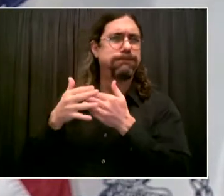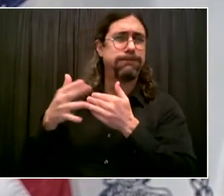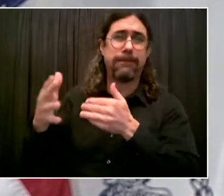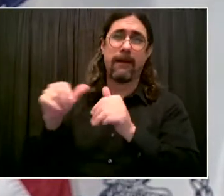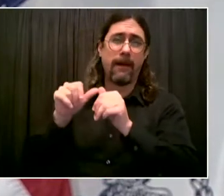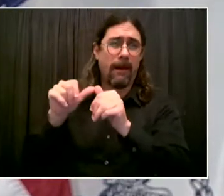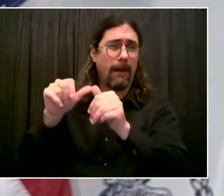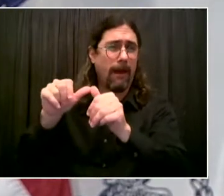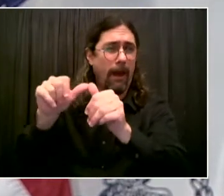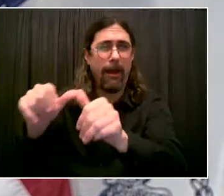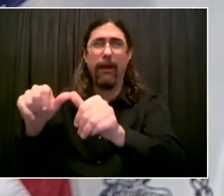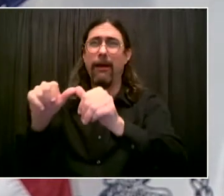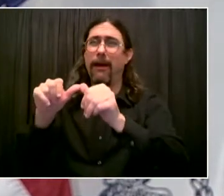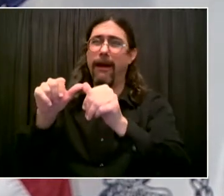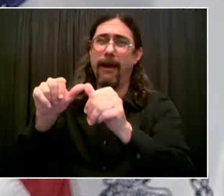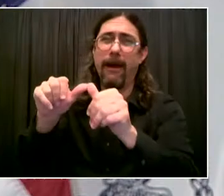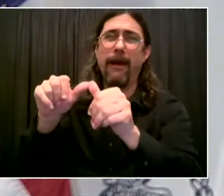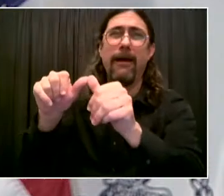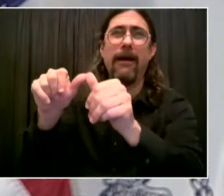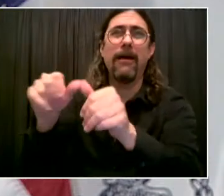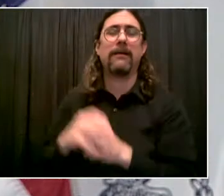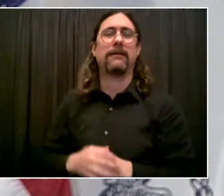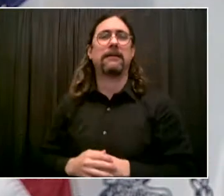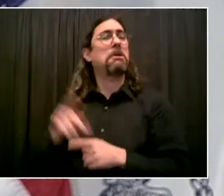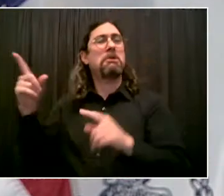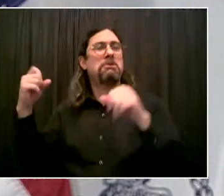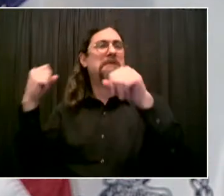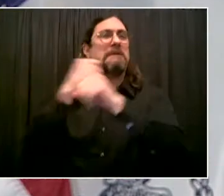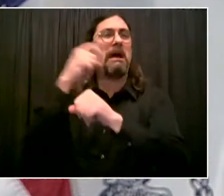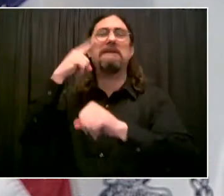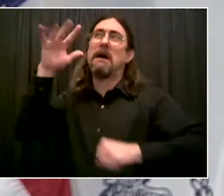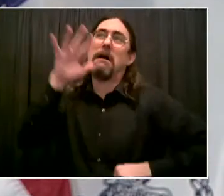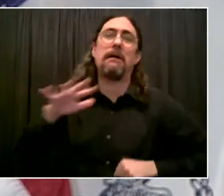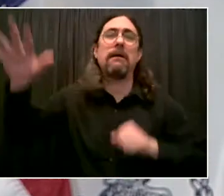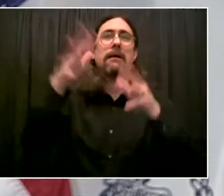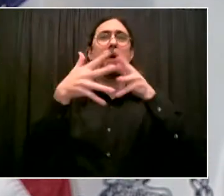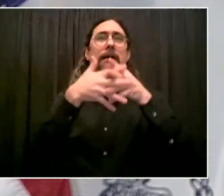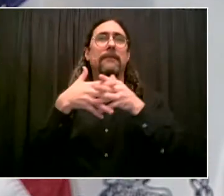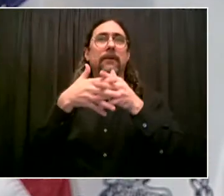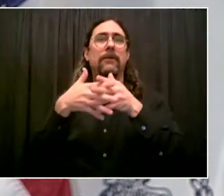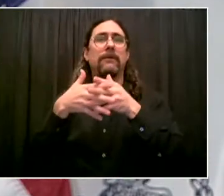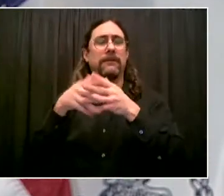PEOPLE THAT SUSTAINED US DURING A VERY DIFFICULT YEARS WWE WENTNT HRTOOGHU RECENTLY WHERE DEMOCRACY WAS THREATENED, SHE